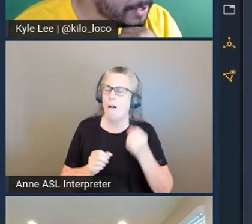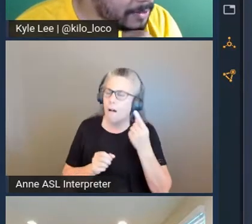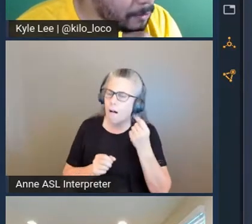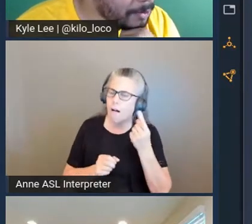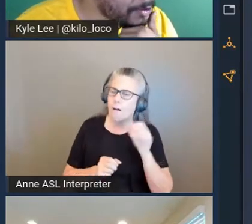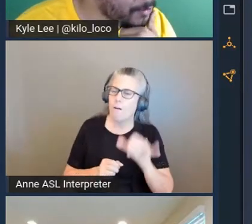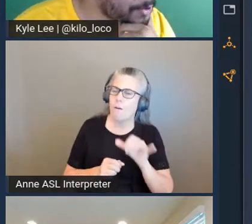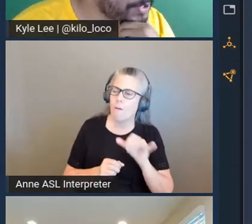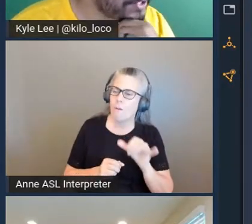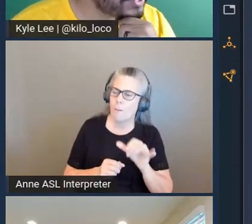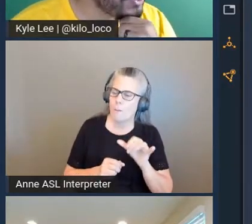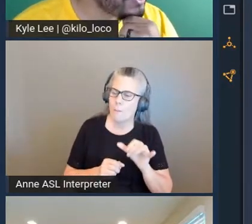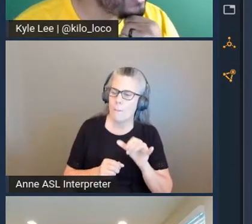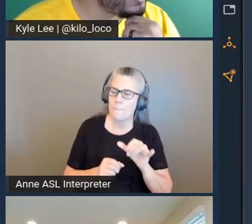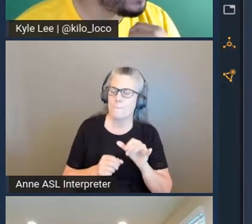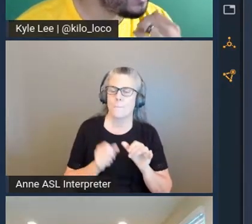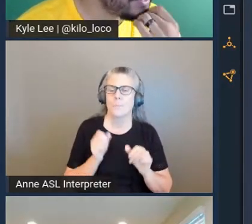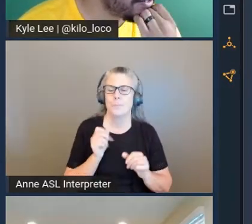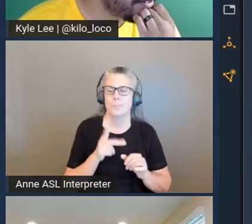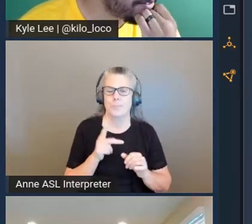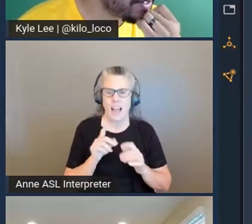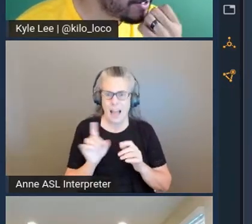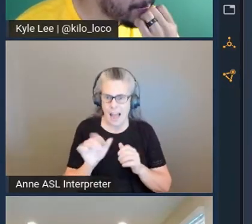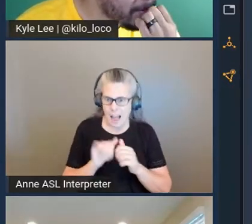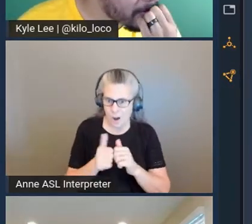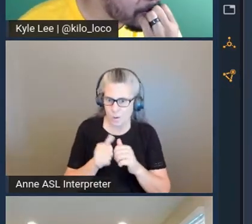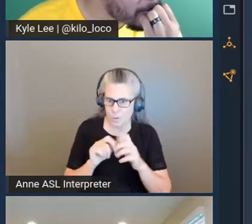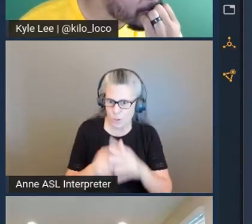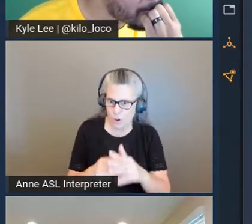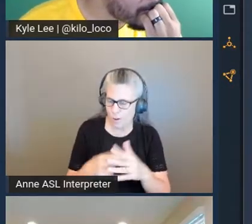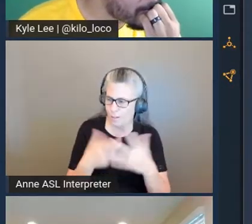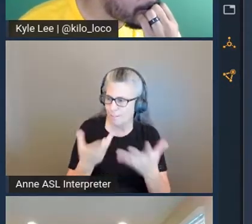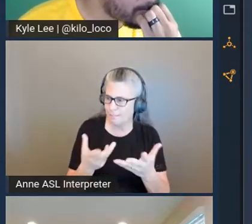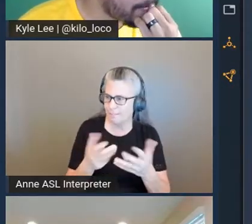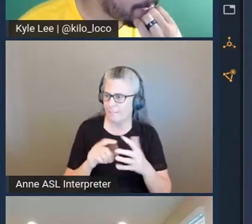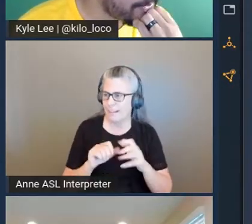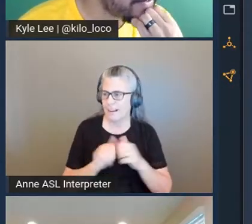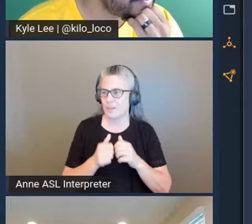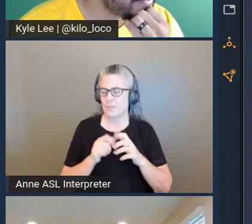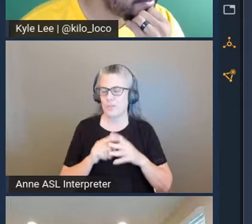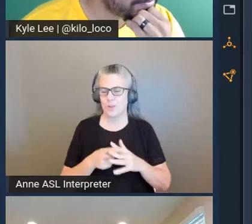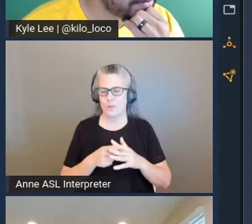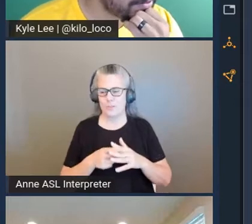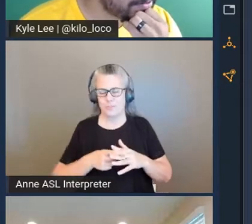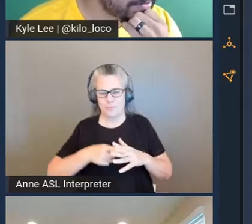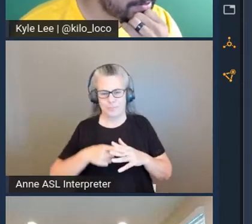Let's, so where do we start? Okay, cool, so let's get started. The first step in the process is